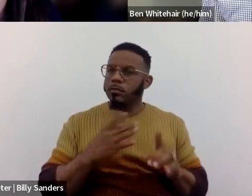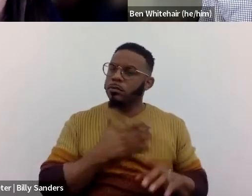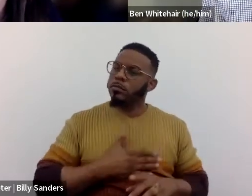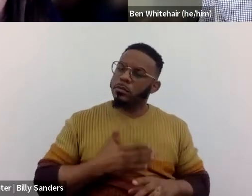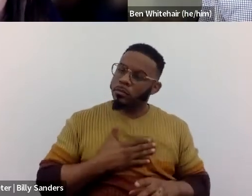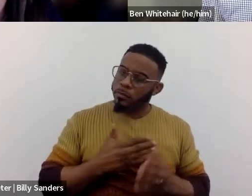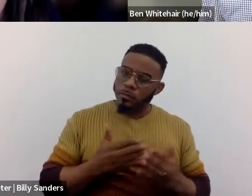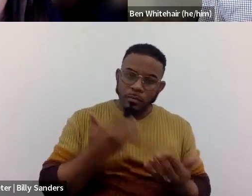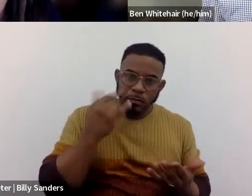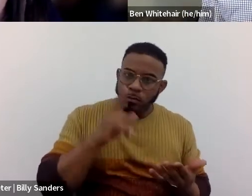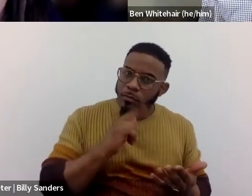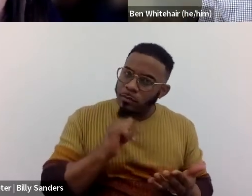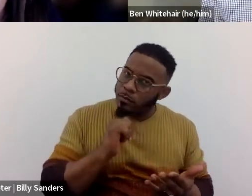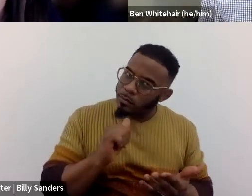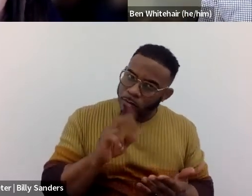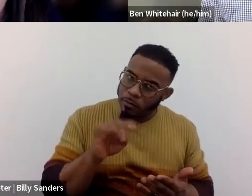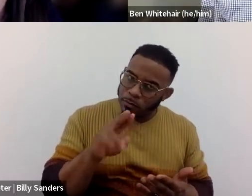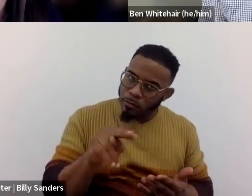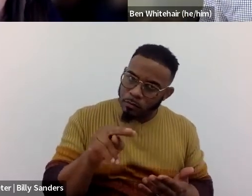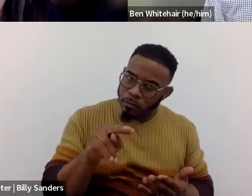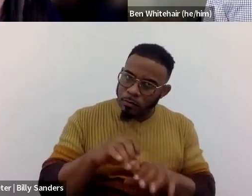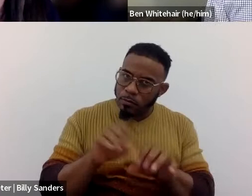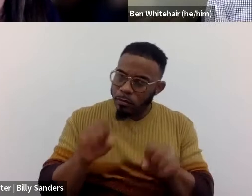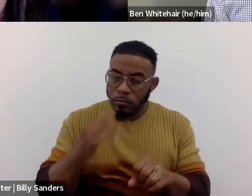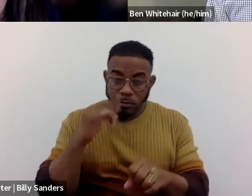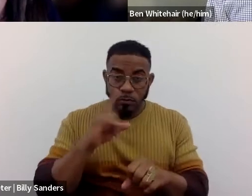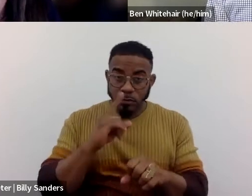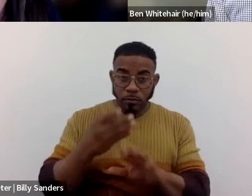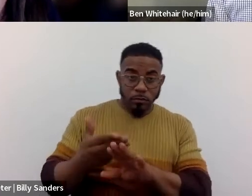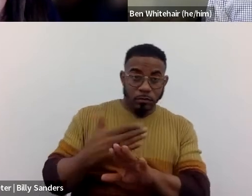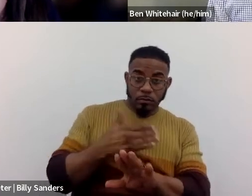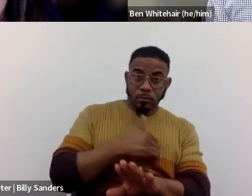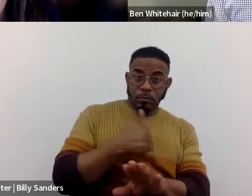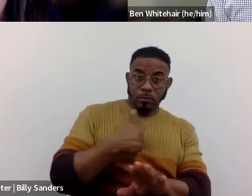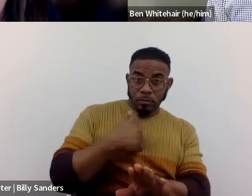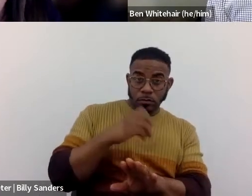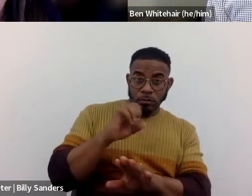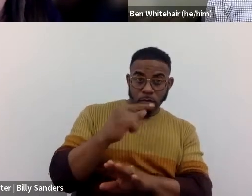even if you are not at a union station, if you're a prem member of SAG-AFTRA,